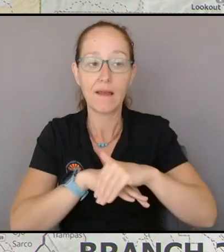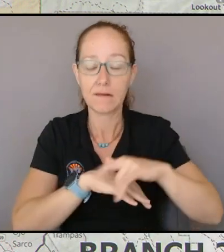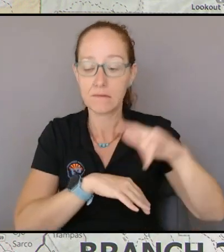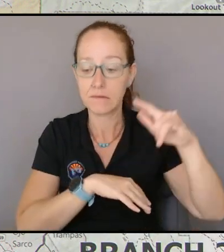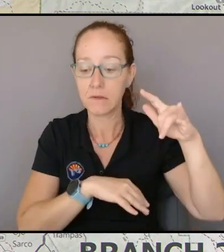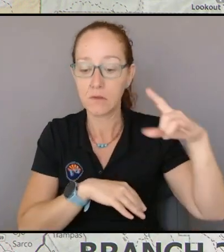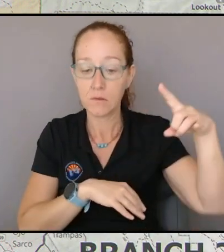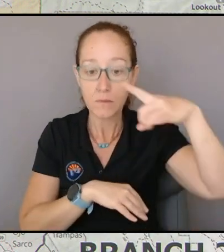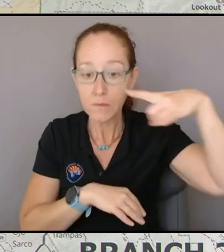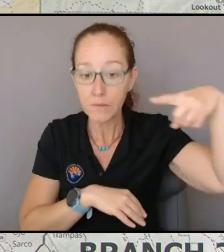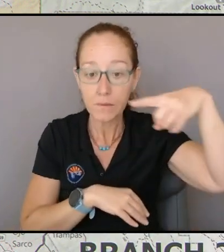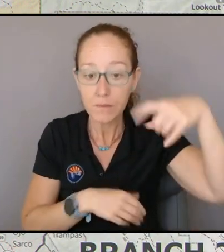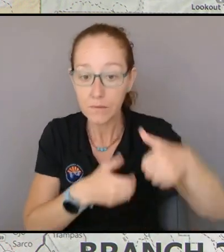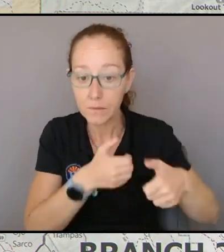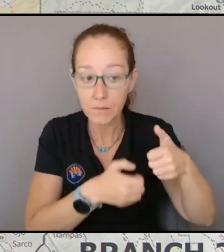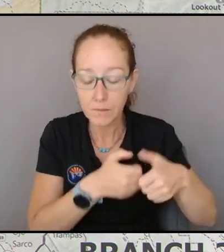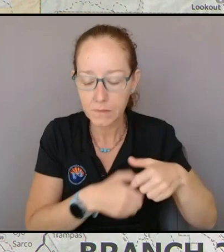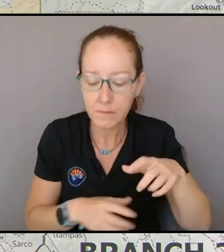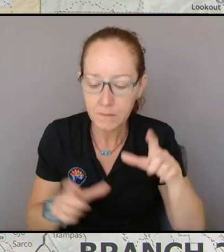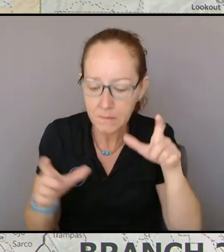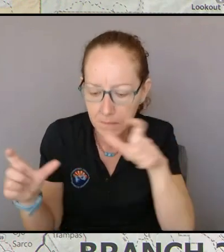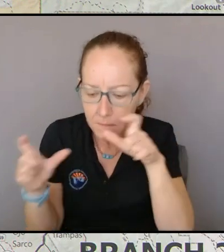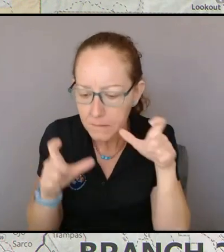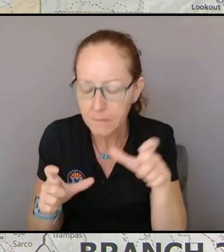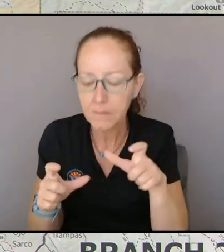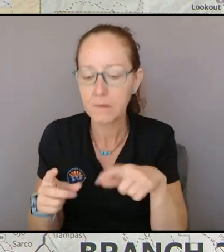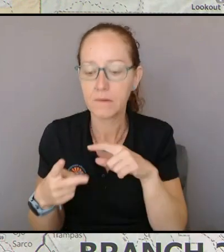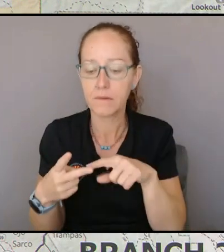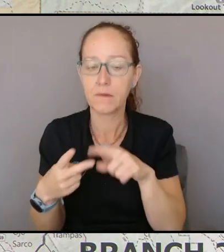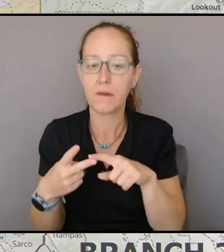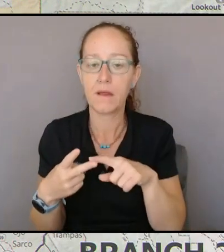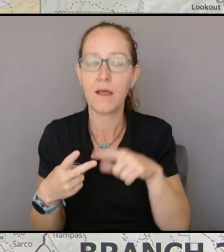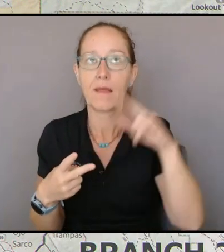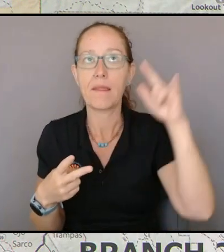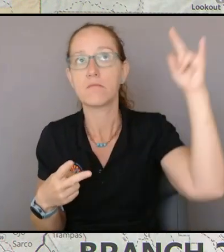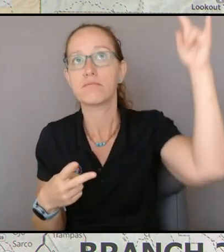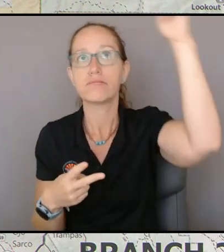that fire watch aircraft, and what we're able to visually see as far as any smoke coming up, but they have been able to